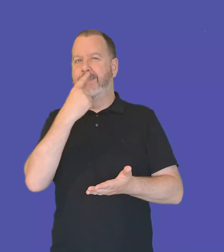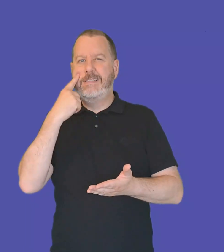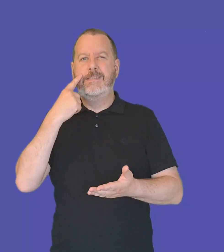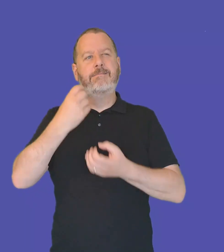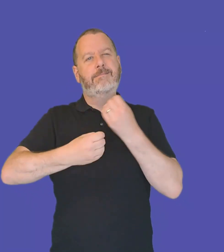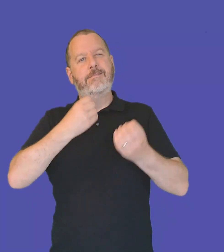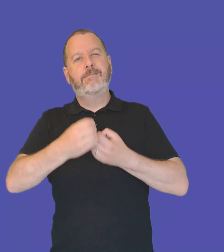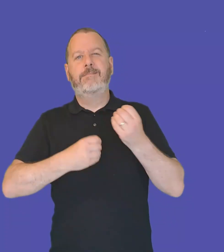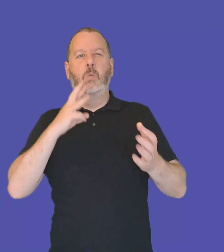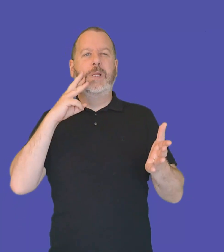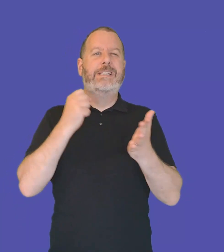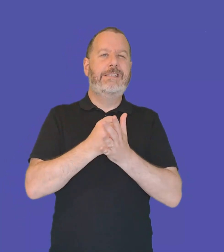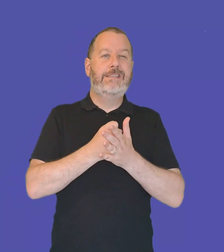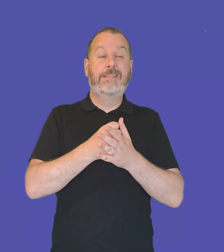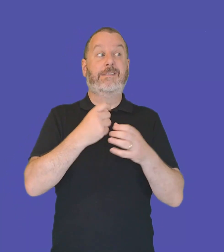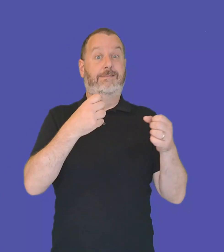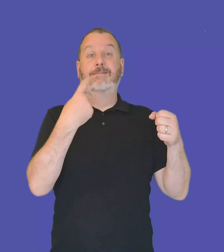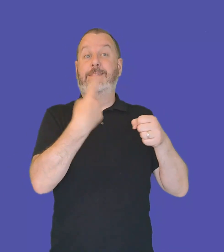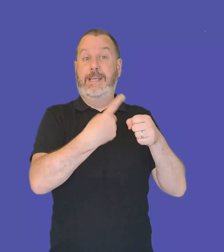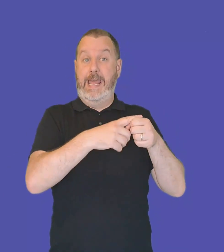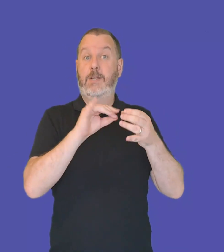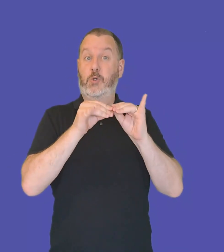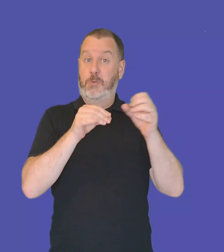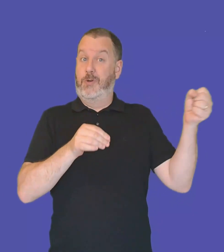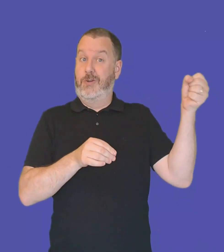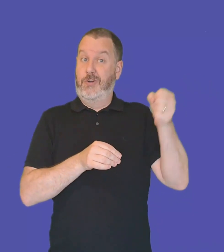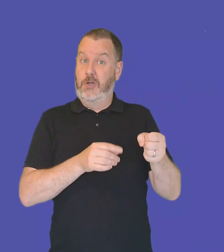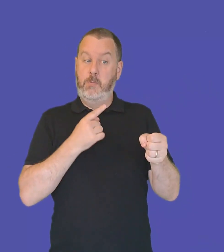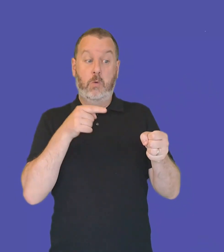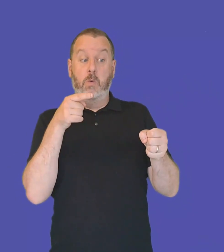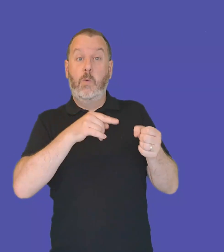John Moore gave evidence through an interpreter;